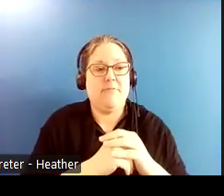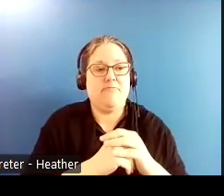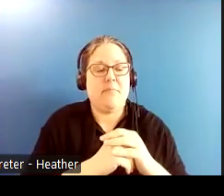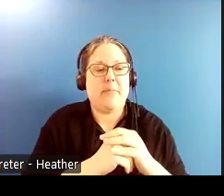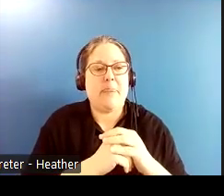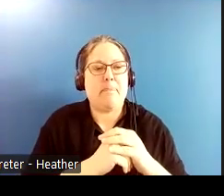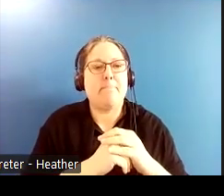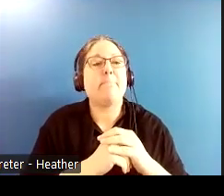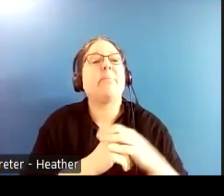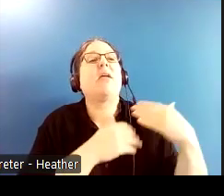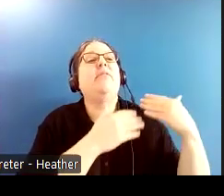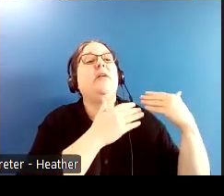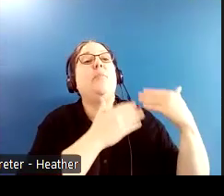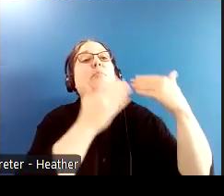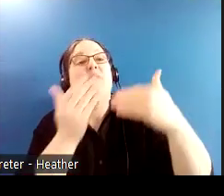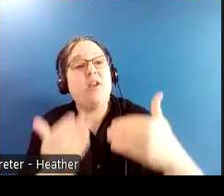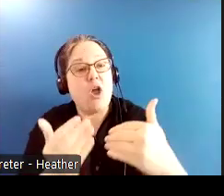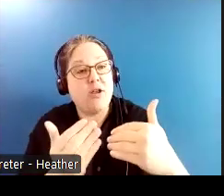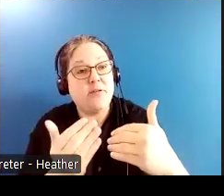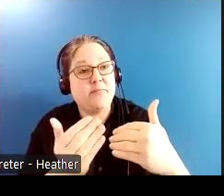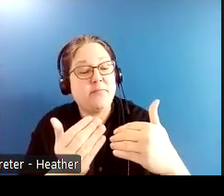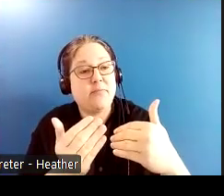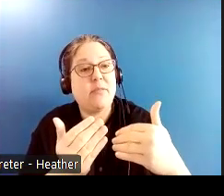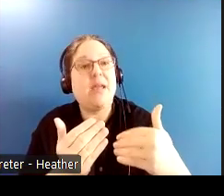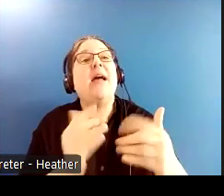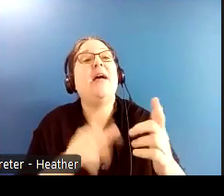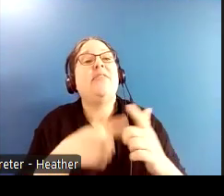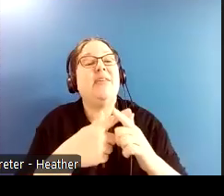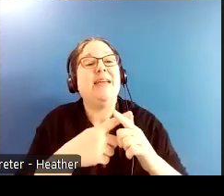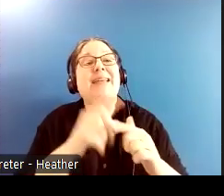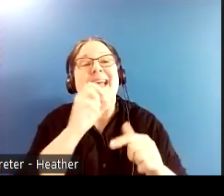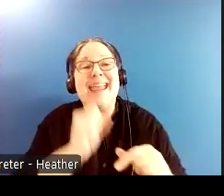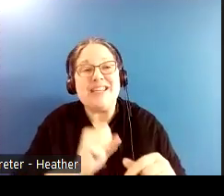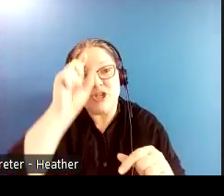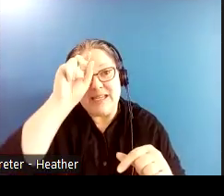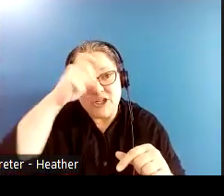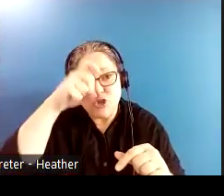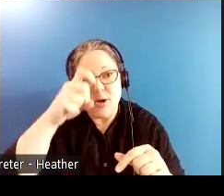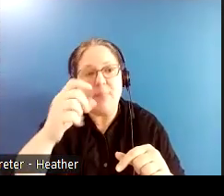this out. We can go to the ancient Egyptians who actually had the Pythagorean theorem long before